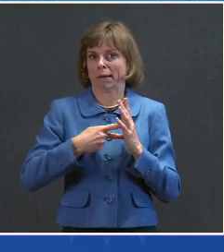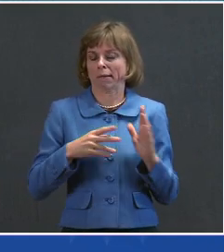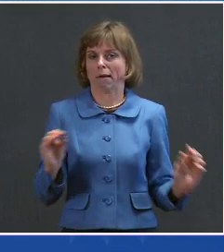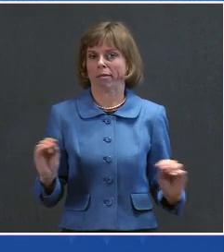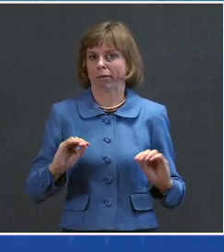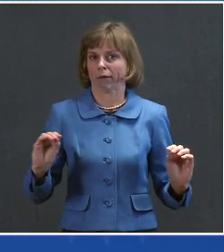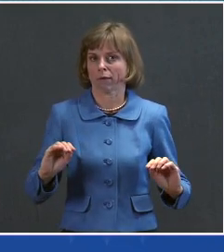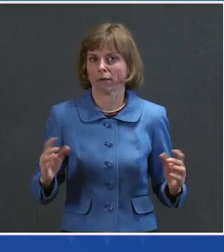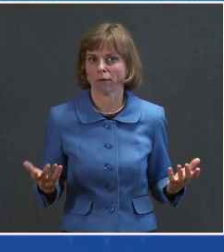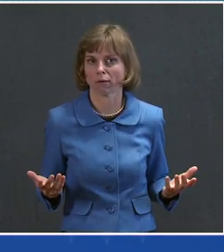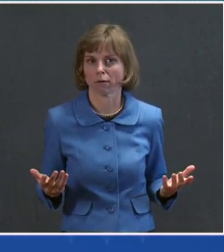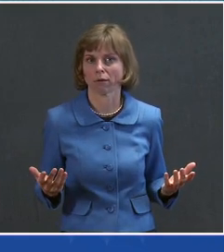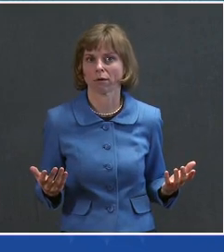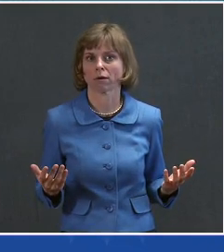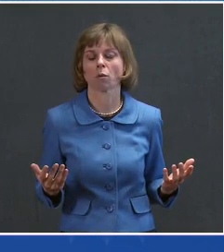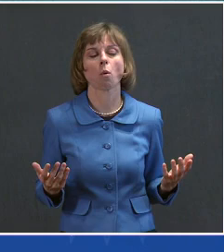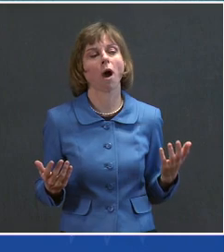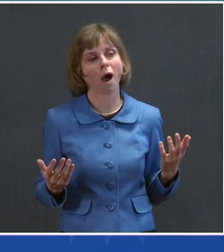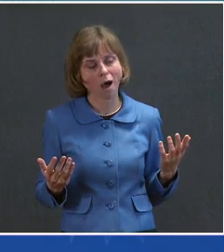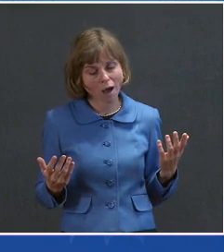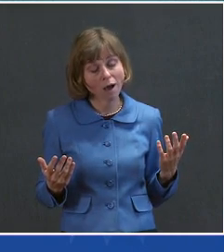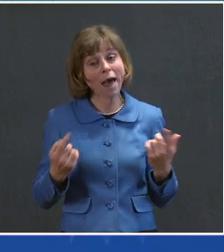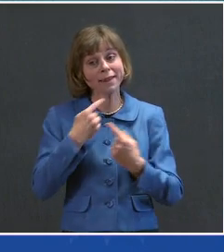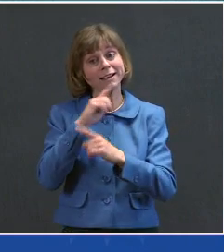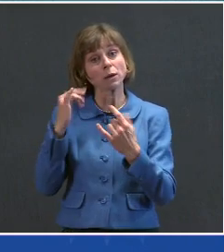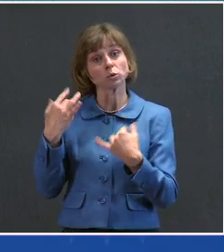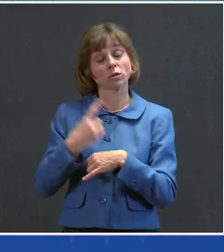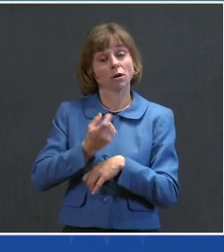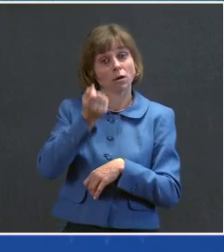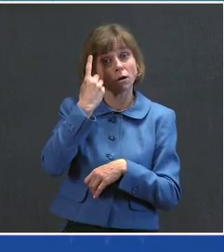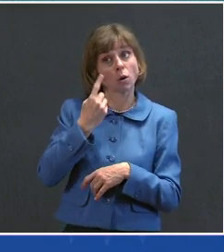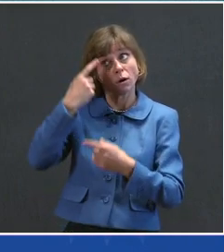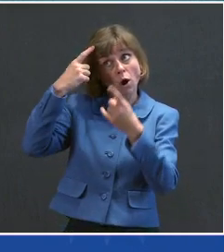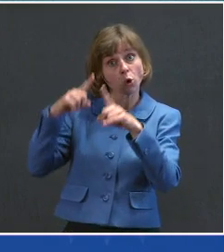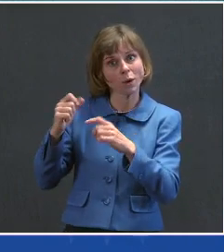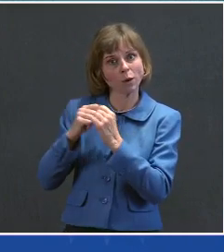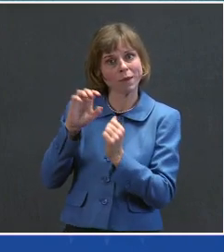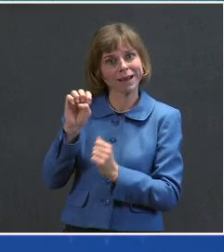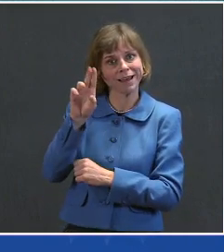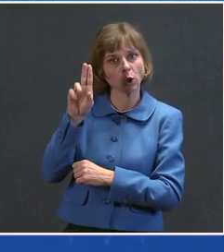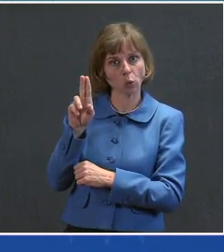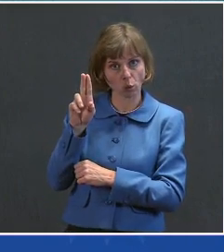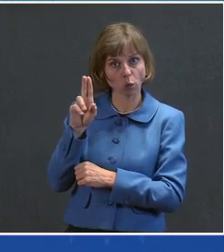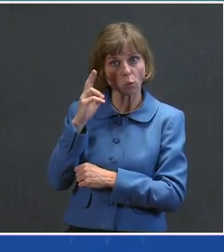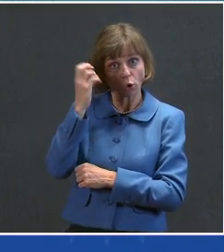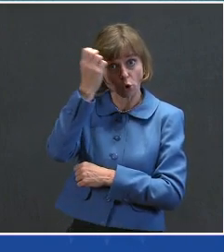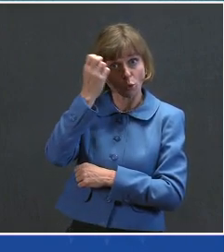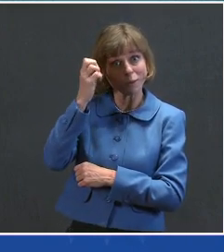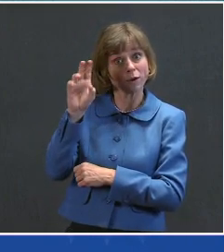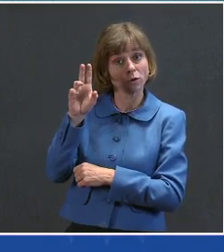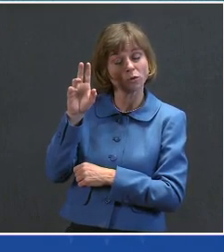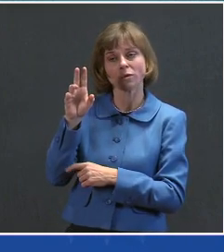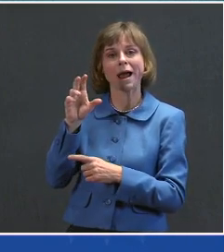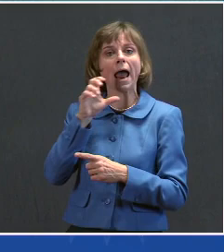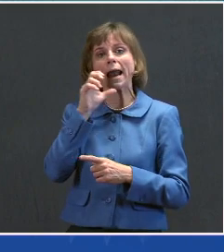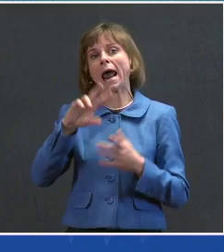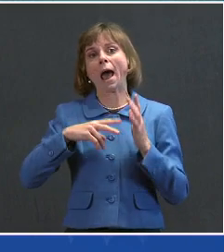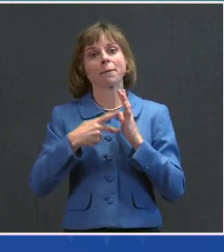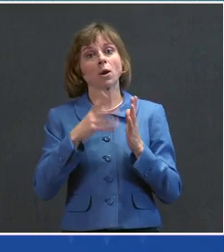was done in harmony with the EU announcement. It was not meant to be a silver bullet or an ending